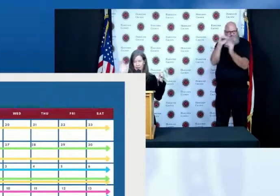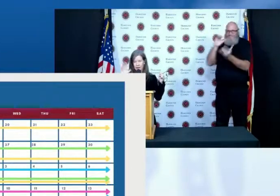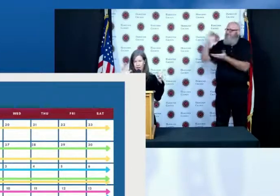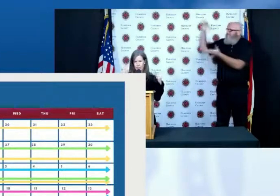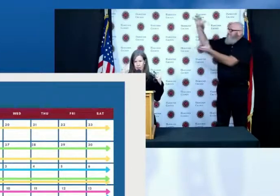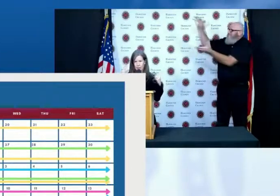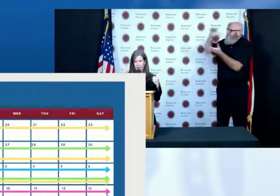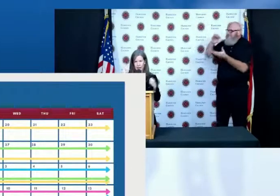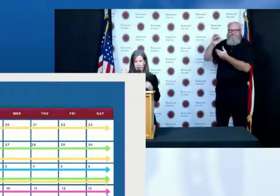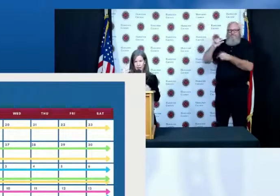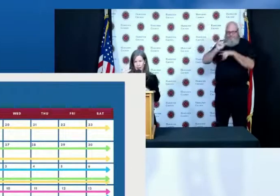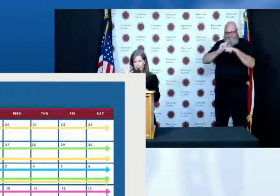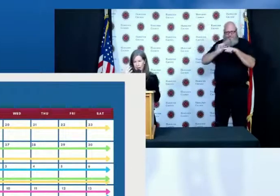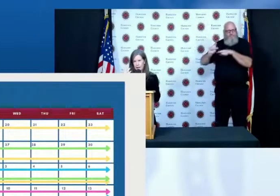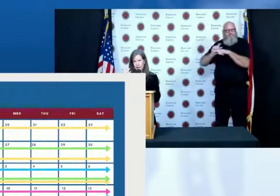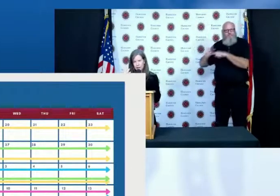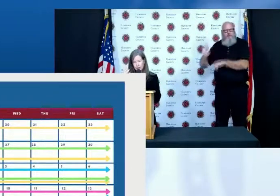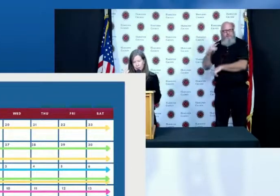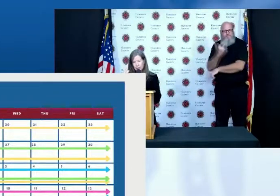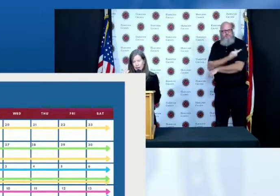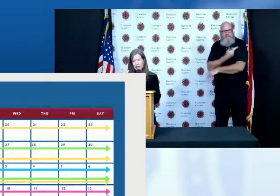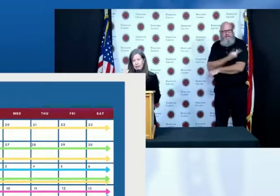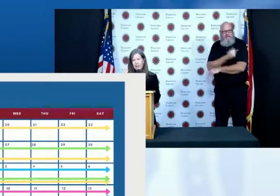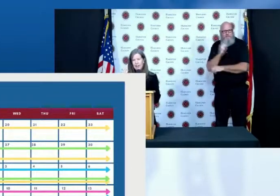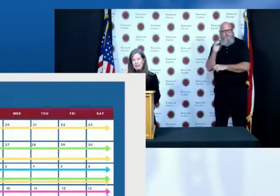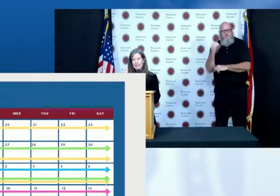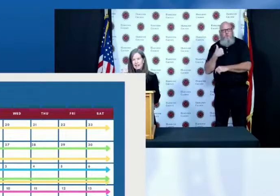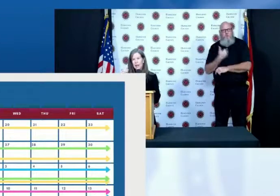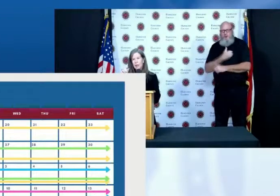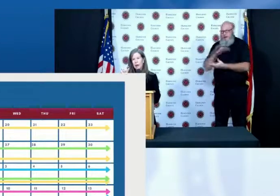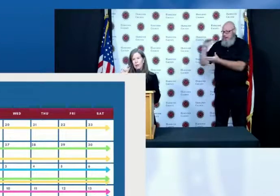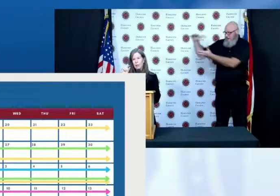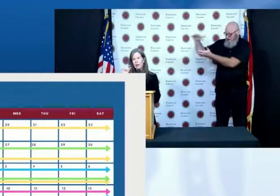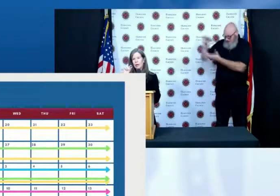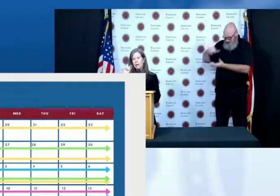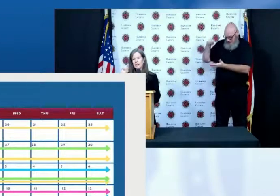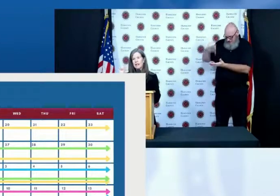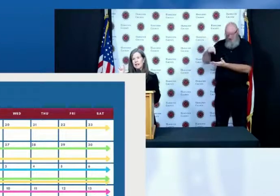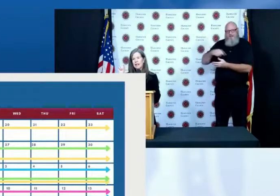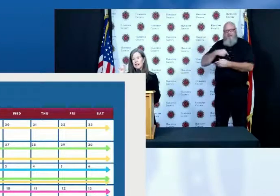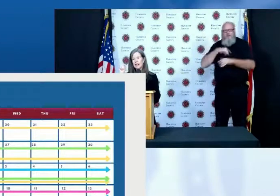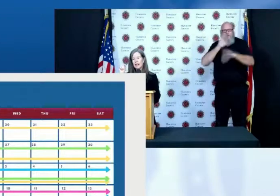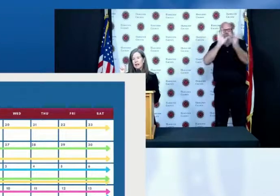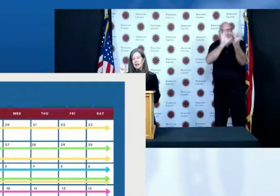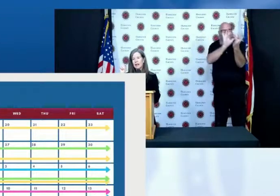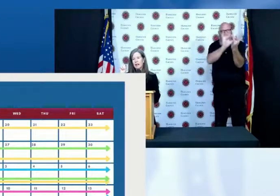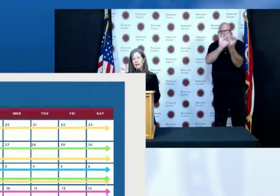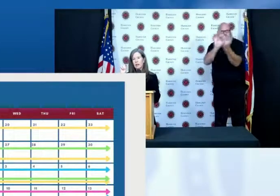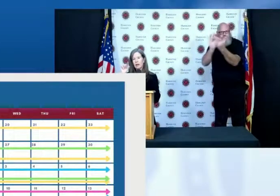it makes my my eyes glaze over a little bit so many lines but but you can see the eligibility